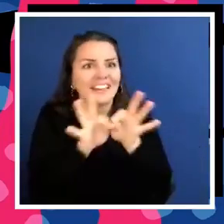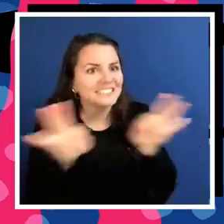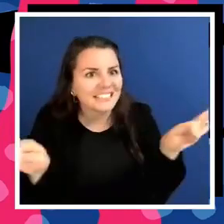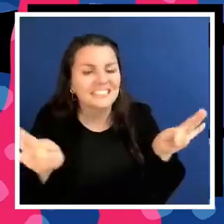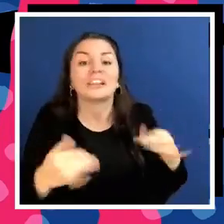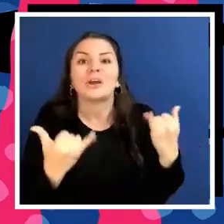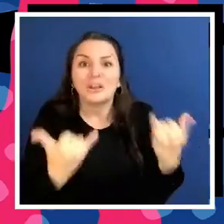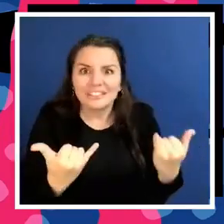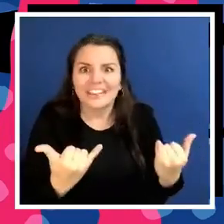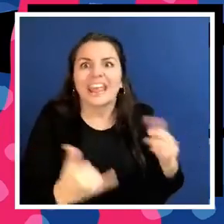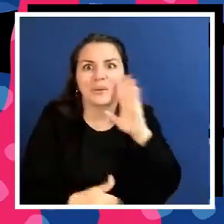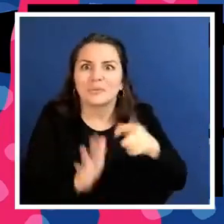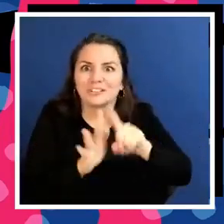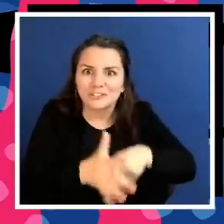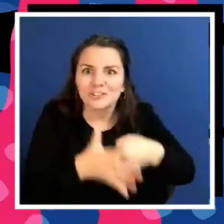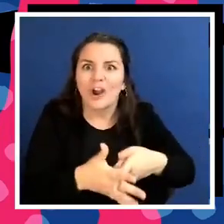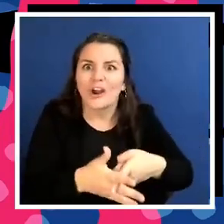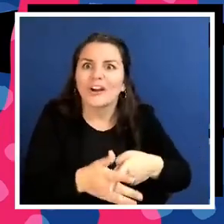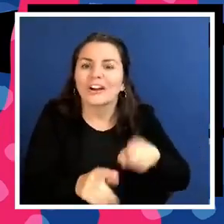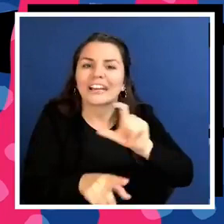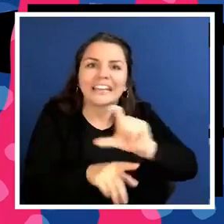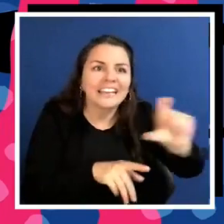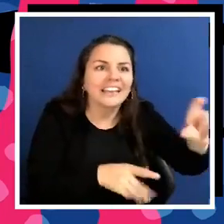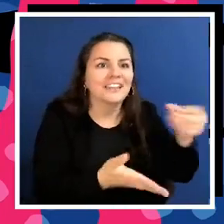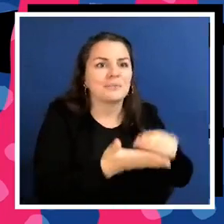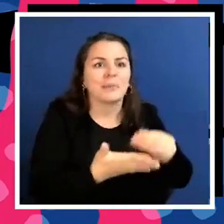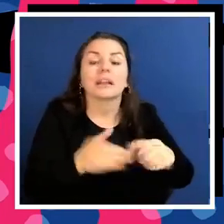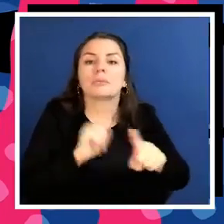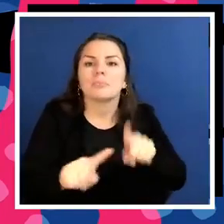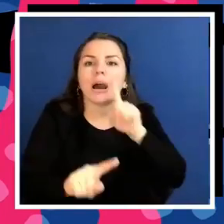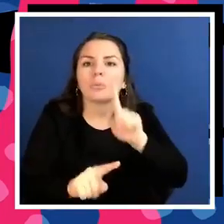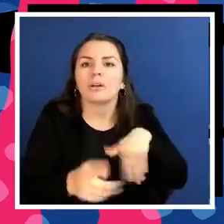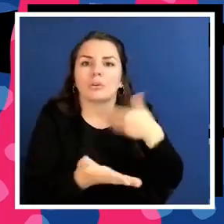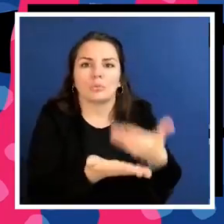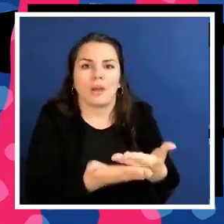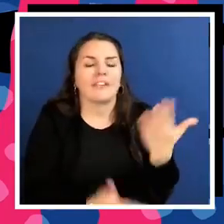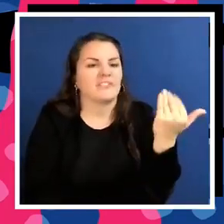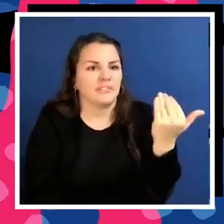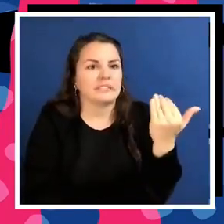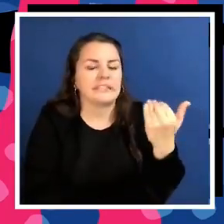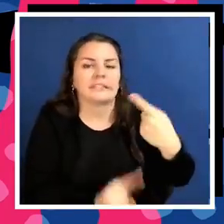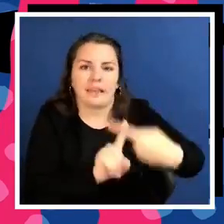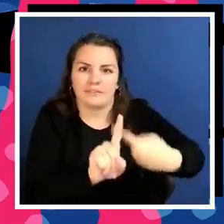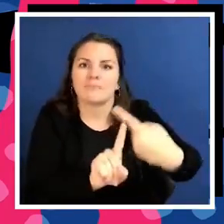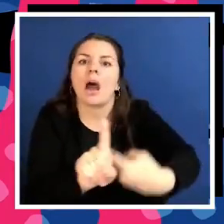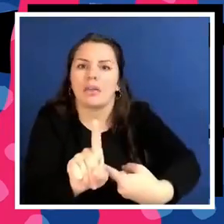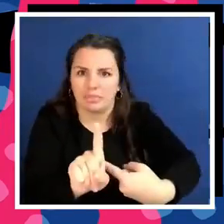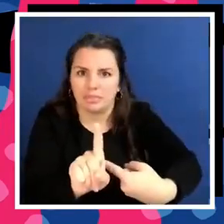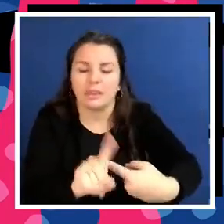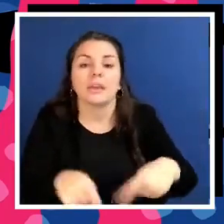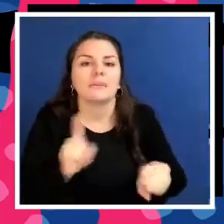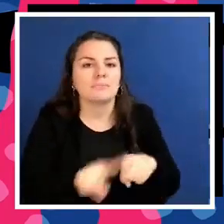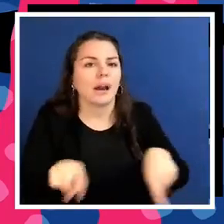YOU HAVEN'T GO TO CHILDTAXCREDIT.GOV.PAYMENT START TODAY.